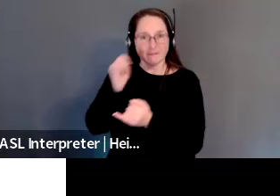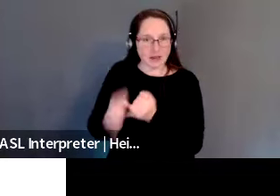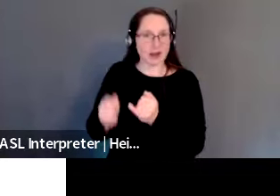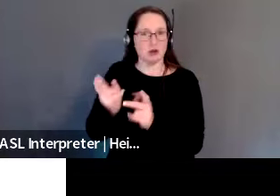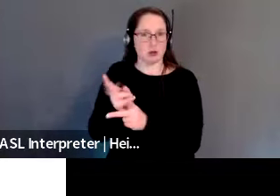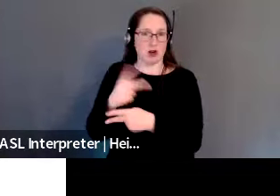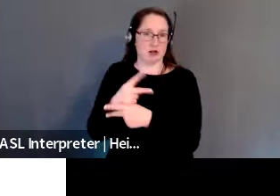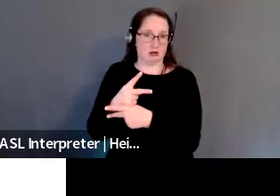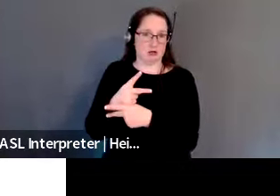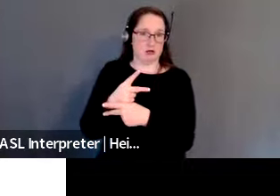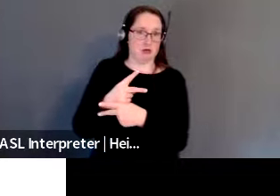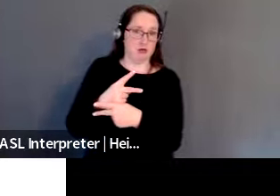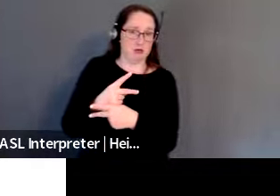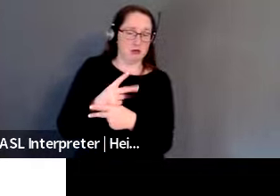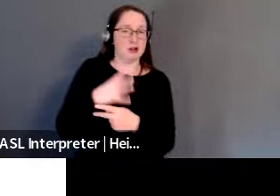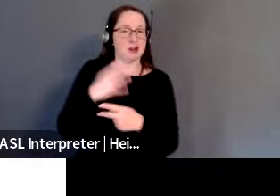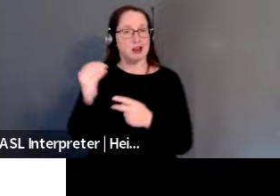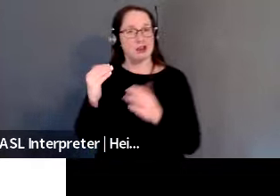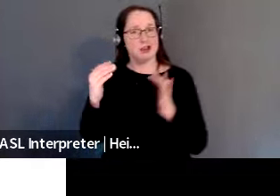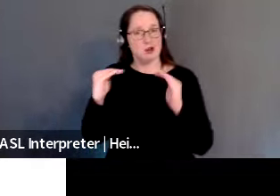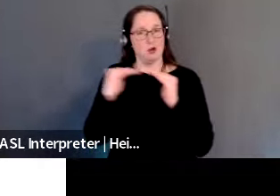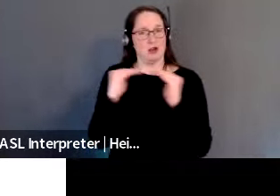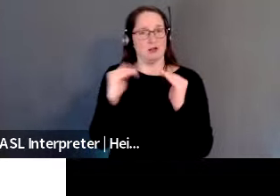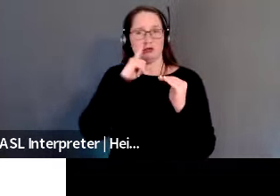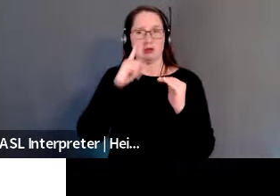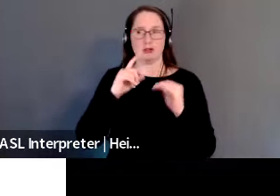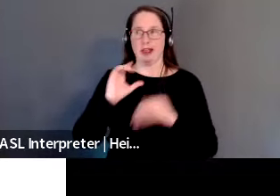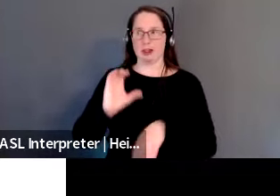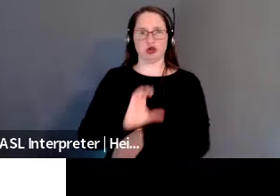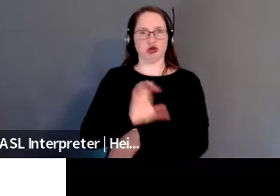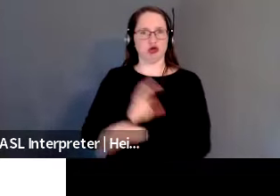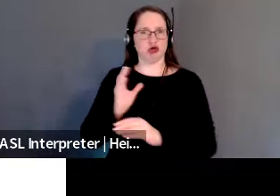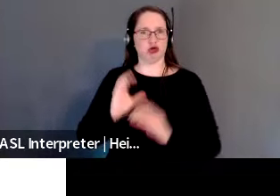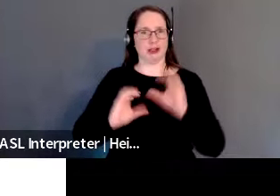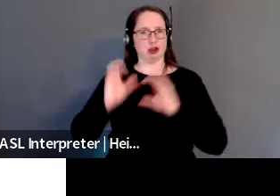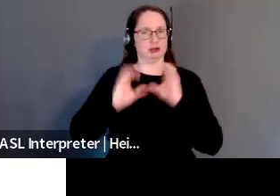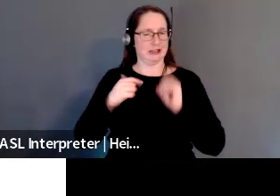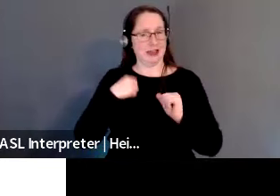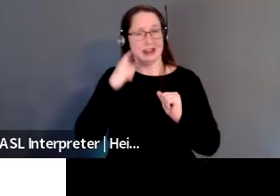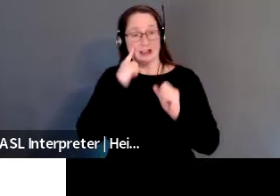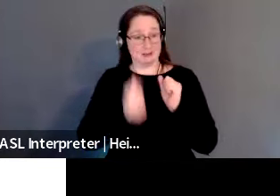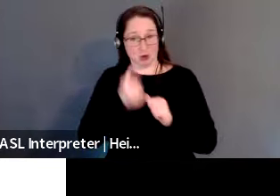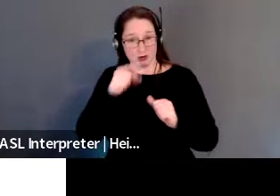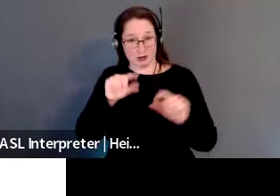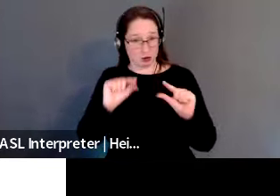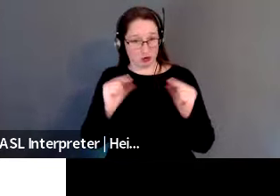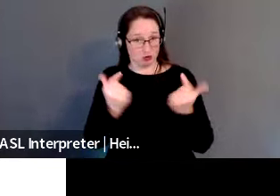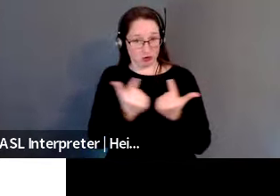And in the equivalent and let's say, construction, which I think most folks